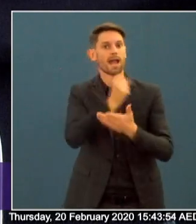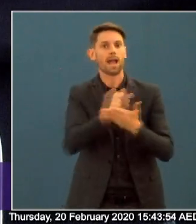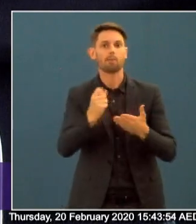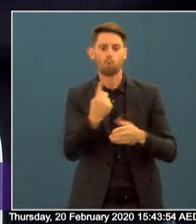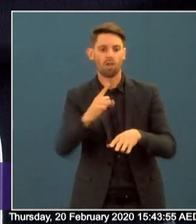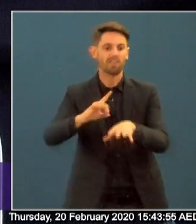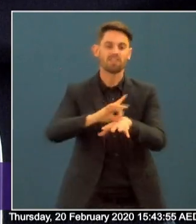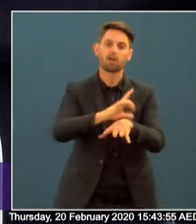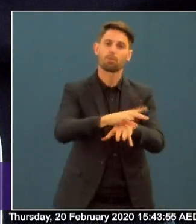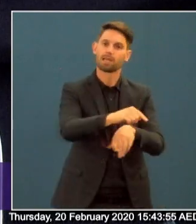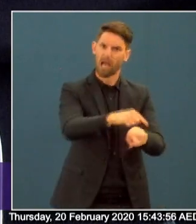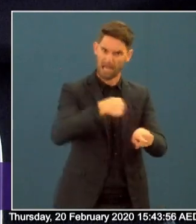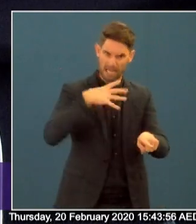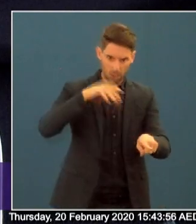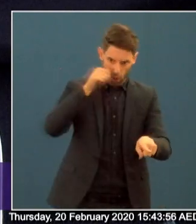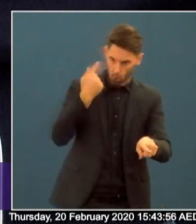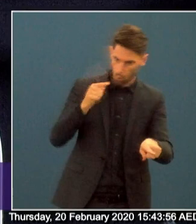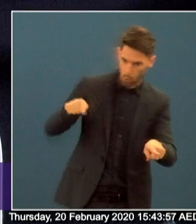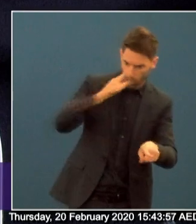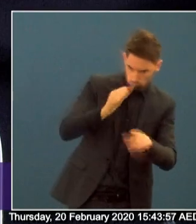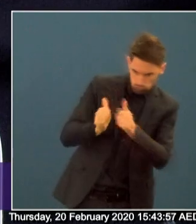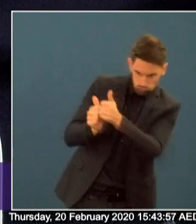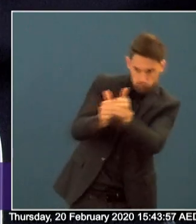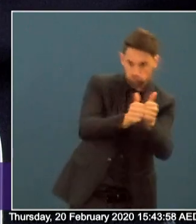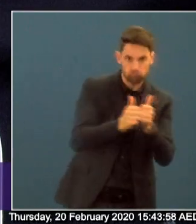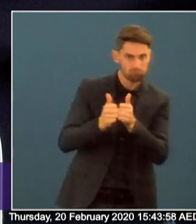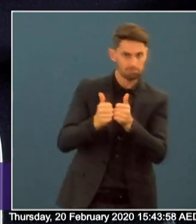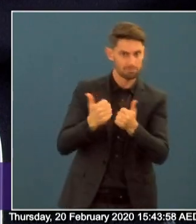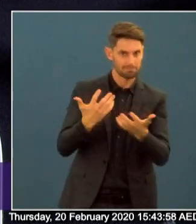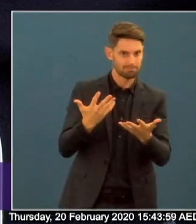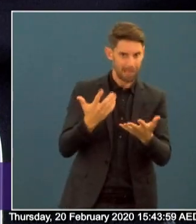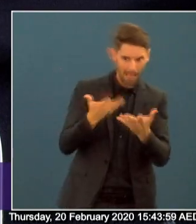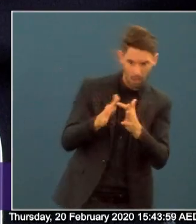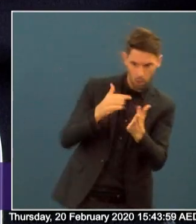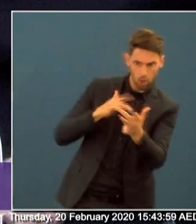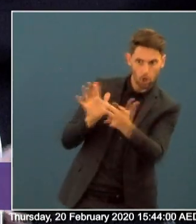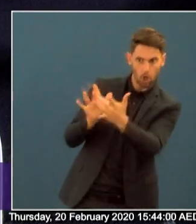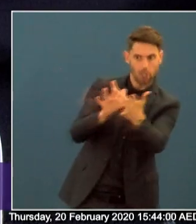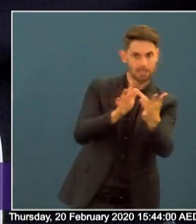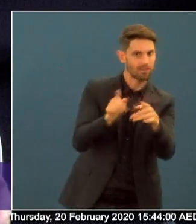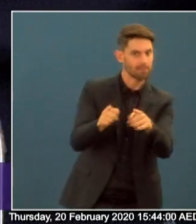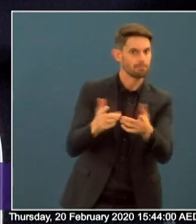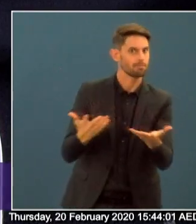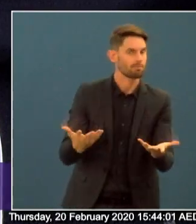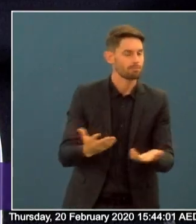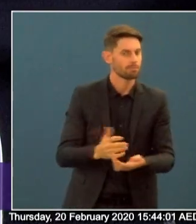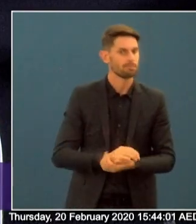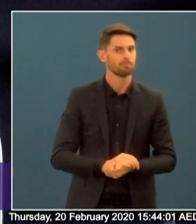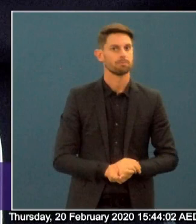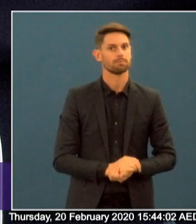I have more relationships with some of those people whose organisation I've had long-term relationships with,